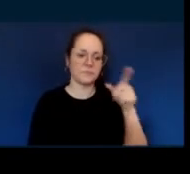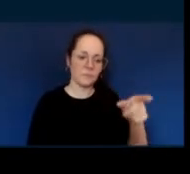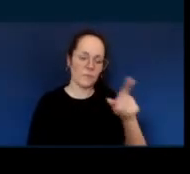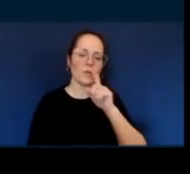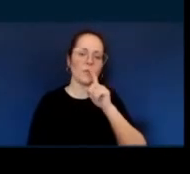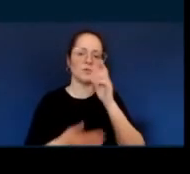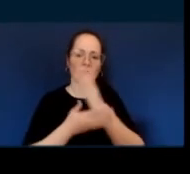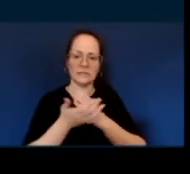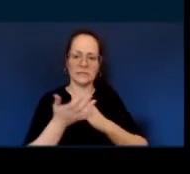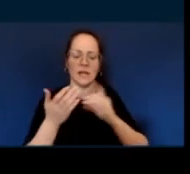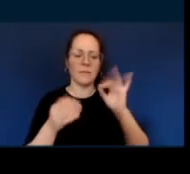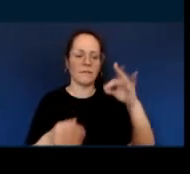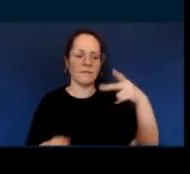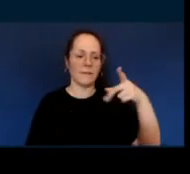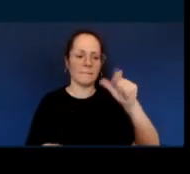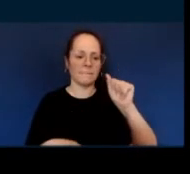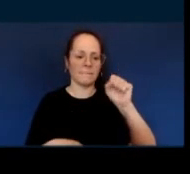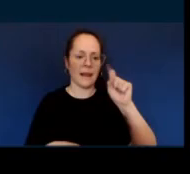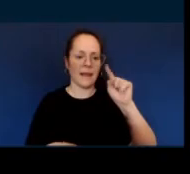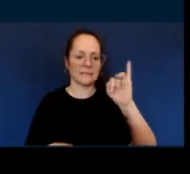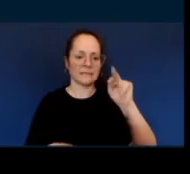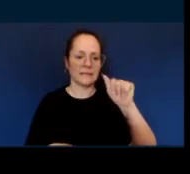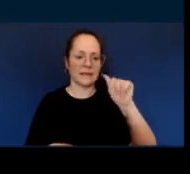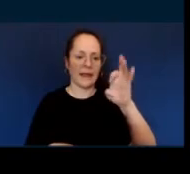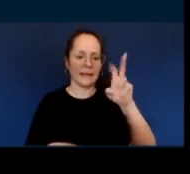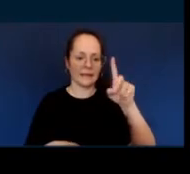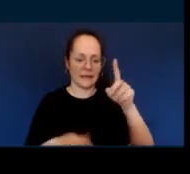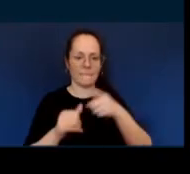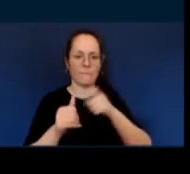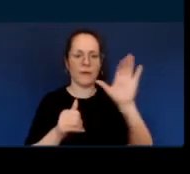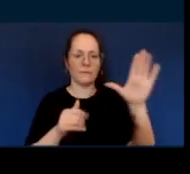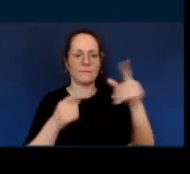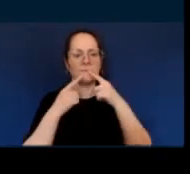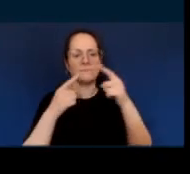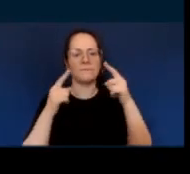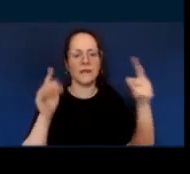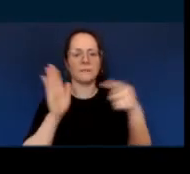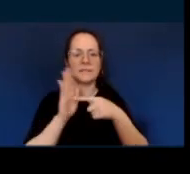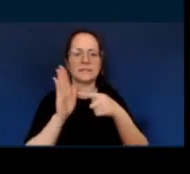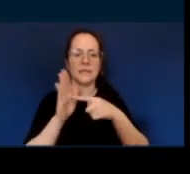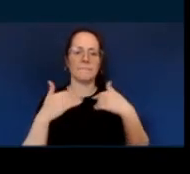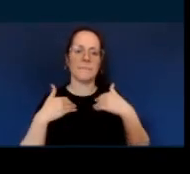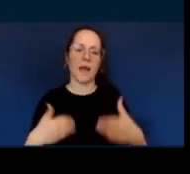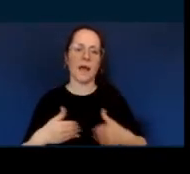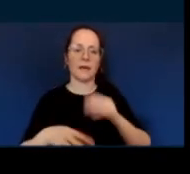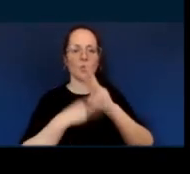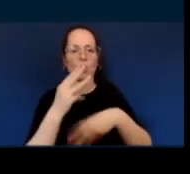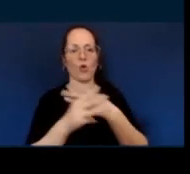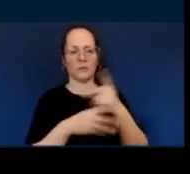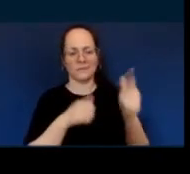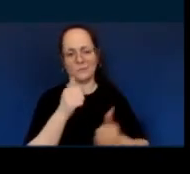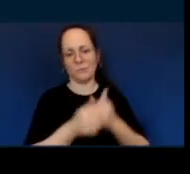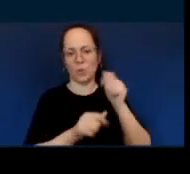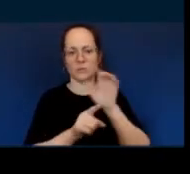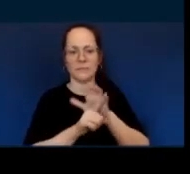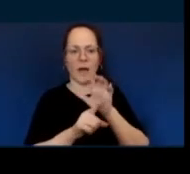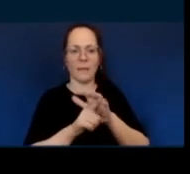OF THE REAL HUMAN BODIES FROM [INDISCERNIBLE] FAMOUS EXHIBIT BODY WORLD. IT'S 1 OF THE MOST POPULAR EXHIBITS OF ALL TIME, TRAVELED